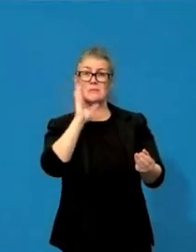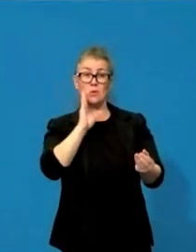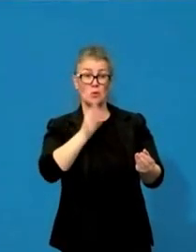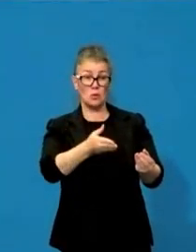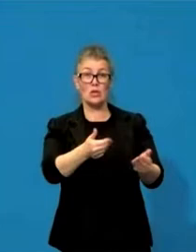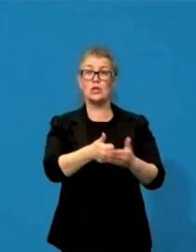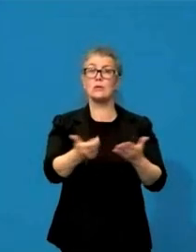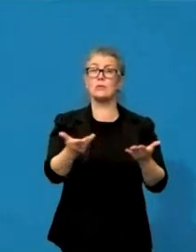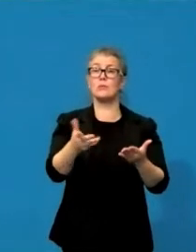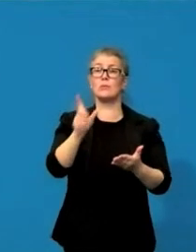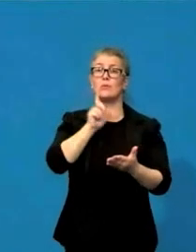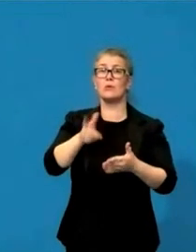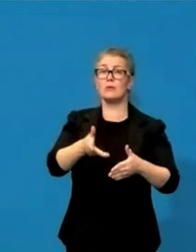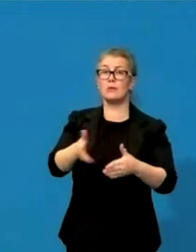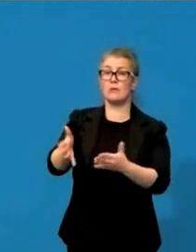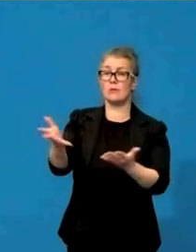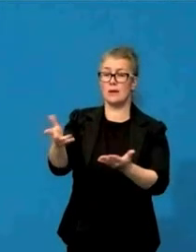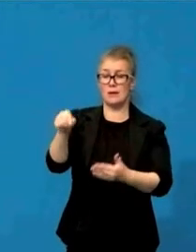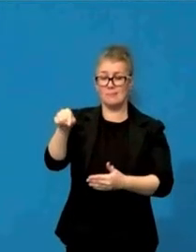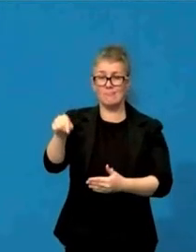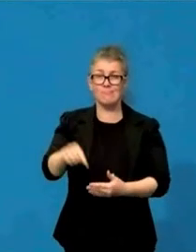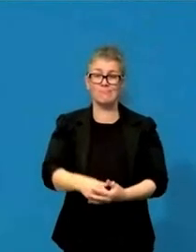Usually the water a bit back up there. It used to be good all year round, you know.